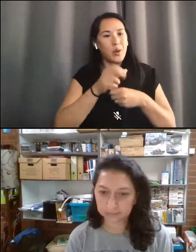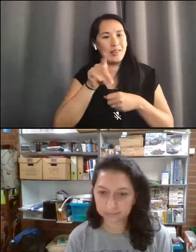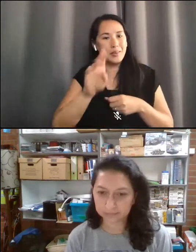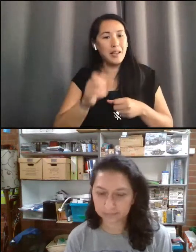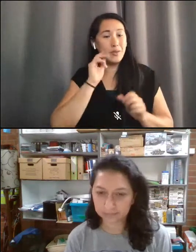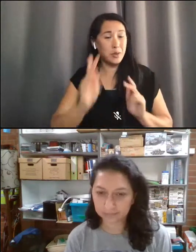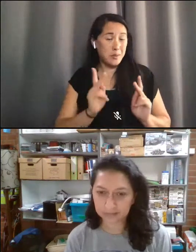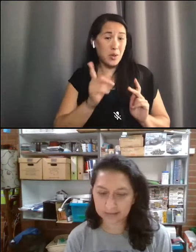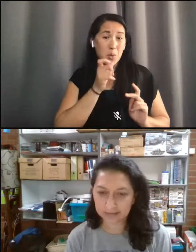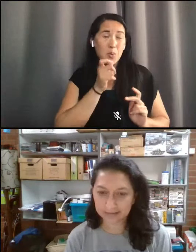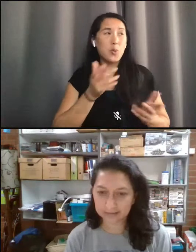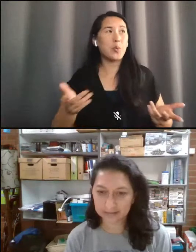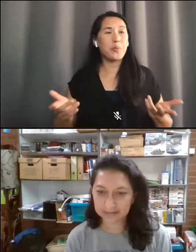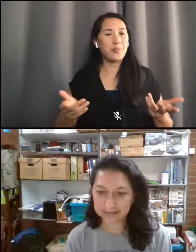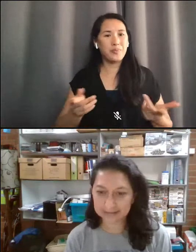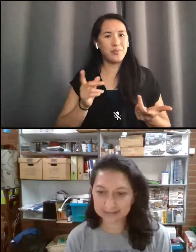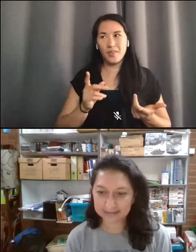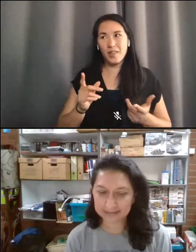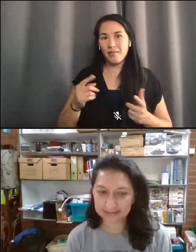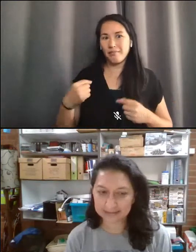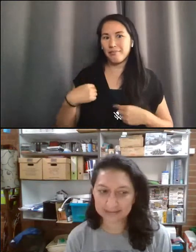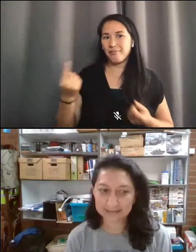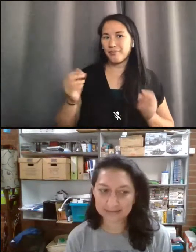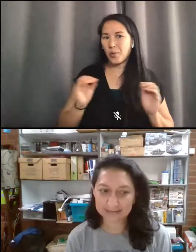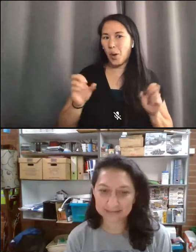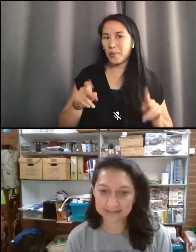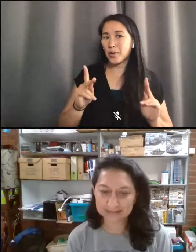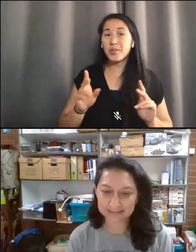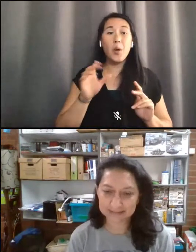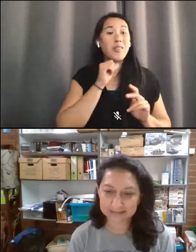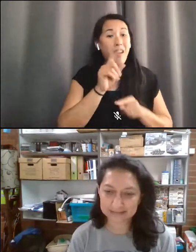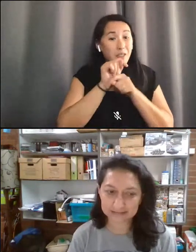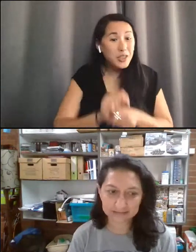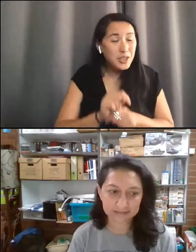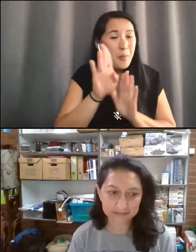otherwise um get an opportunity to be in there so non-traditional backgrounds years in another